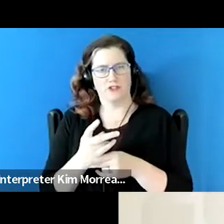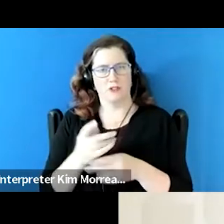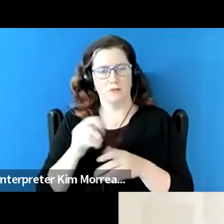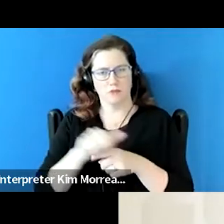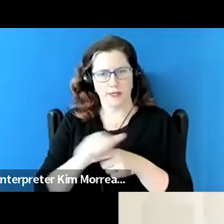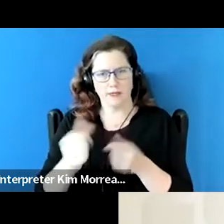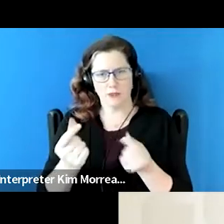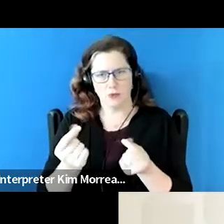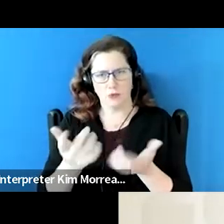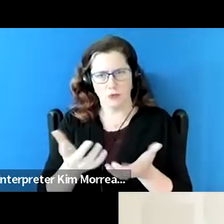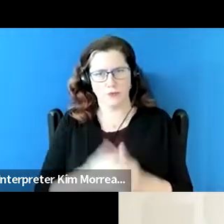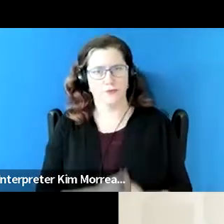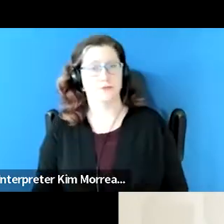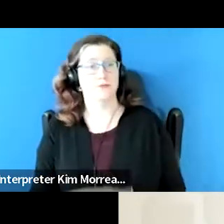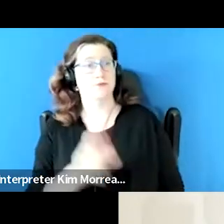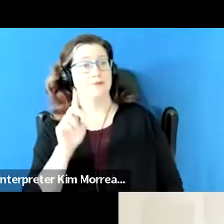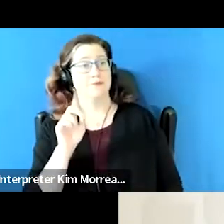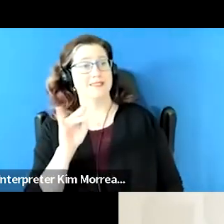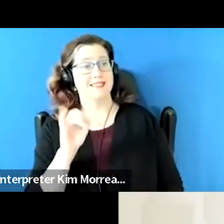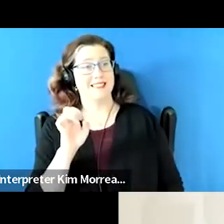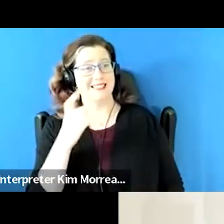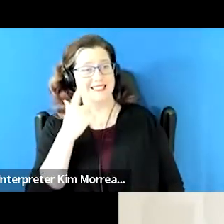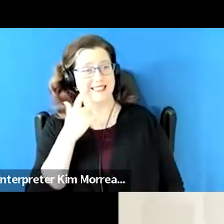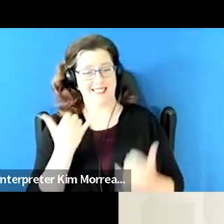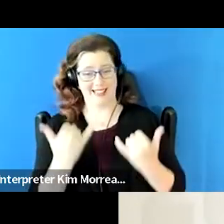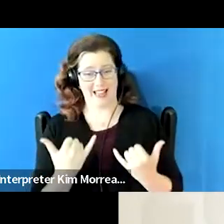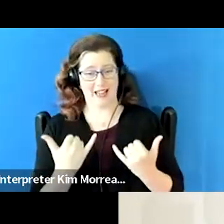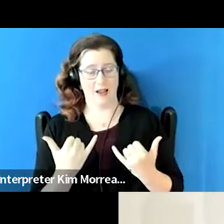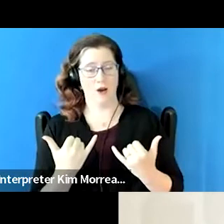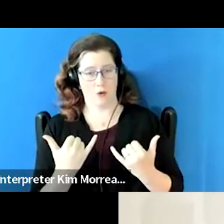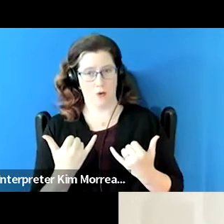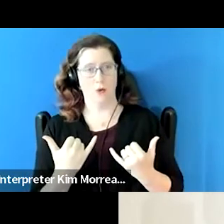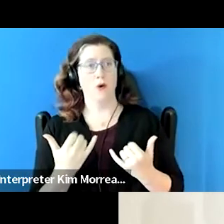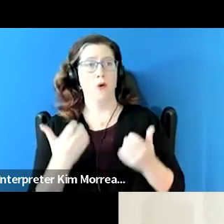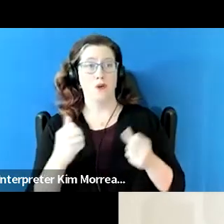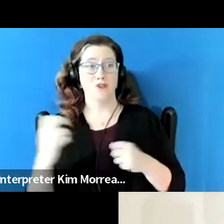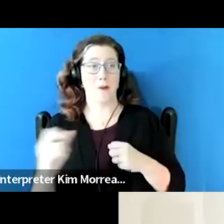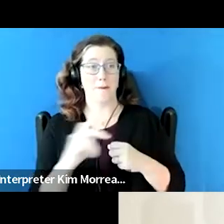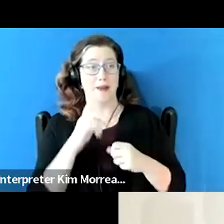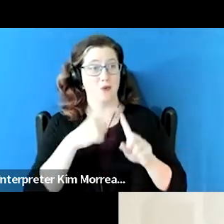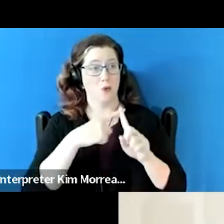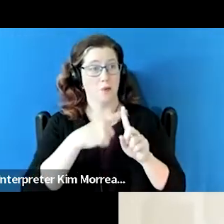Now, since we returned, we were doing, we had tried to go back to monthly supervision,